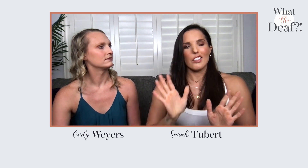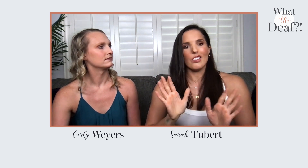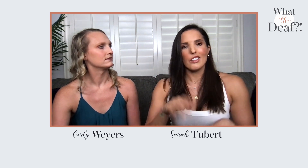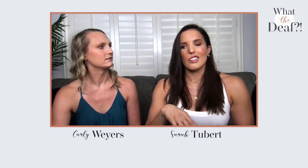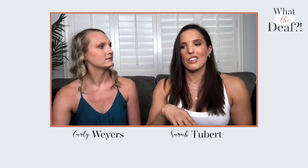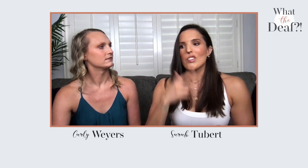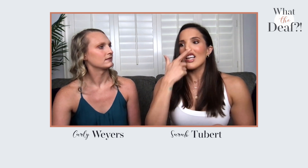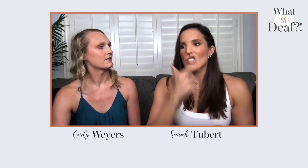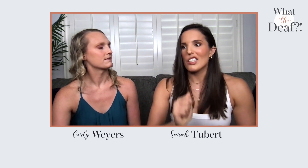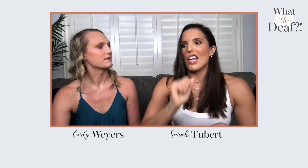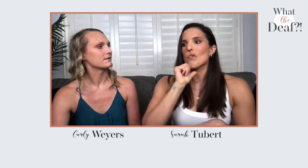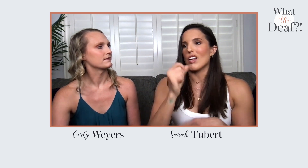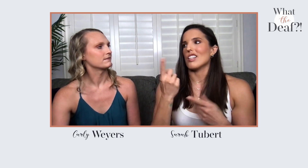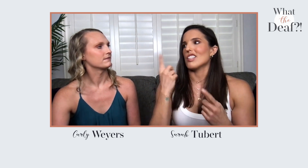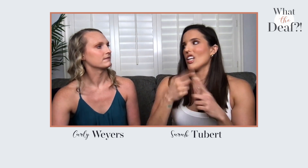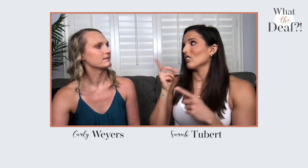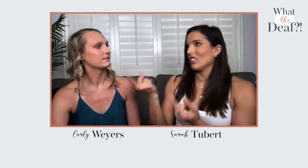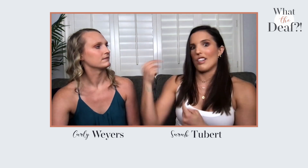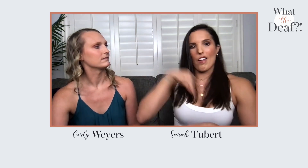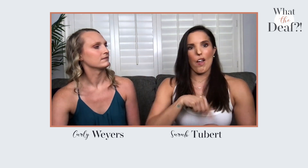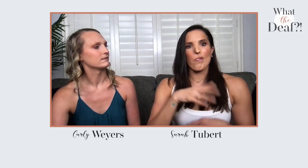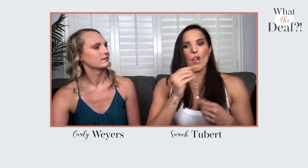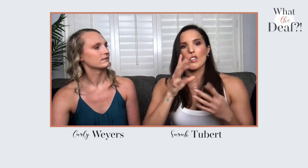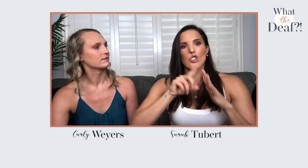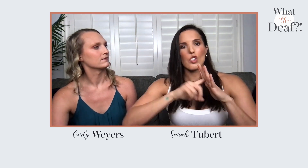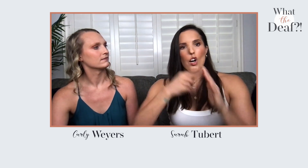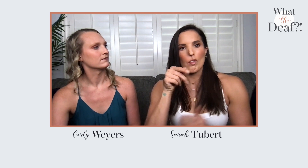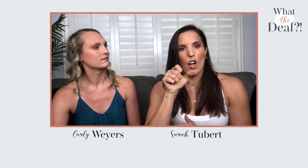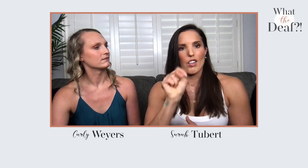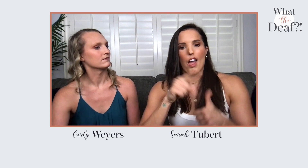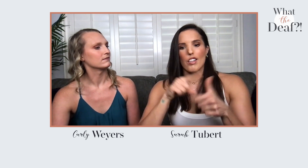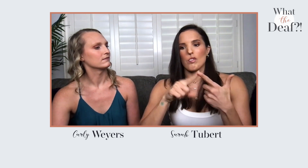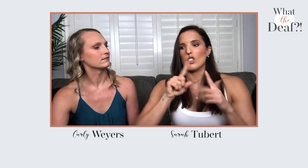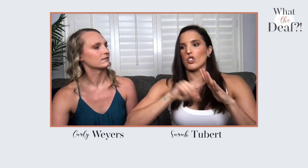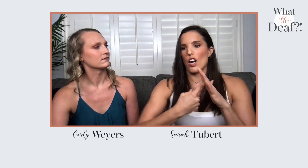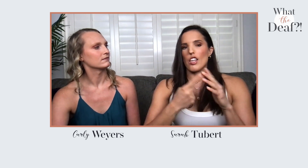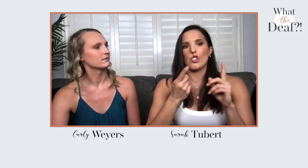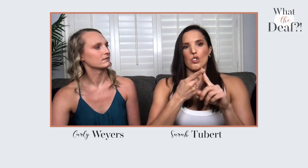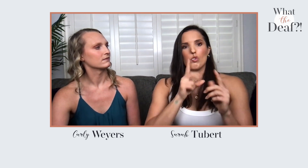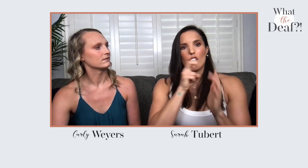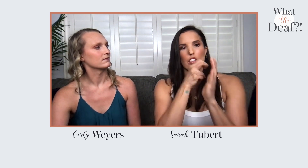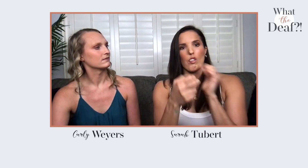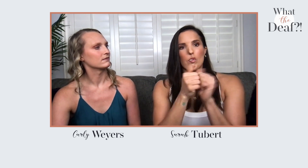It was interesting because it wasn't until Carly came and we started the podcast and started to really be a part